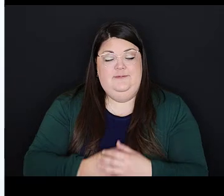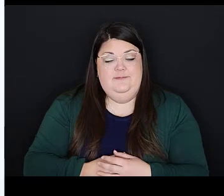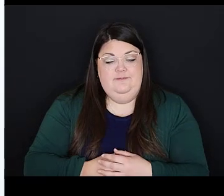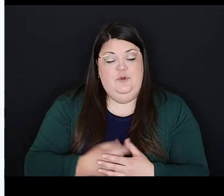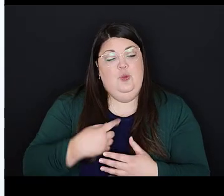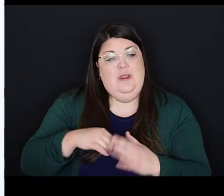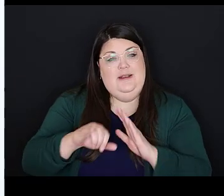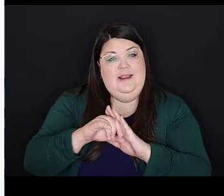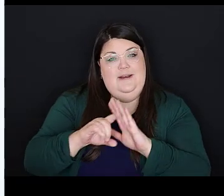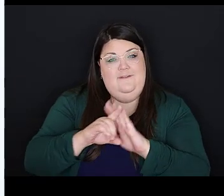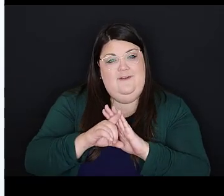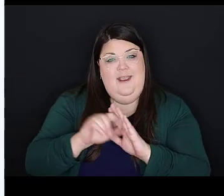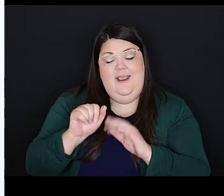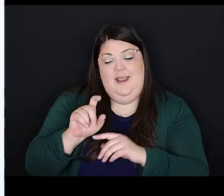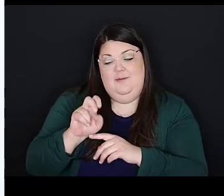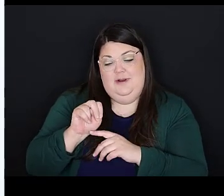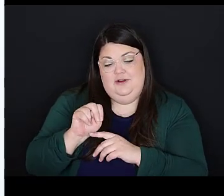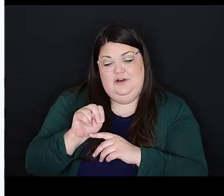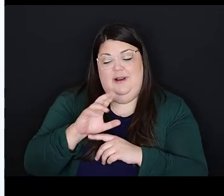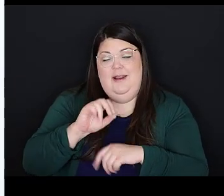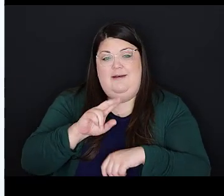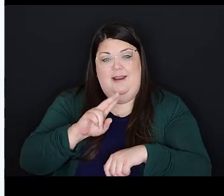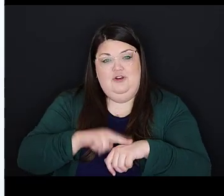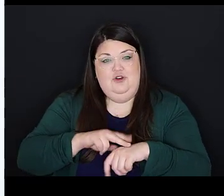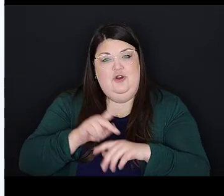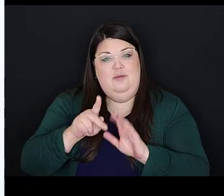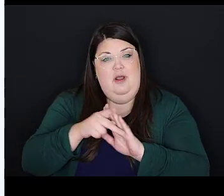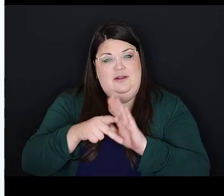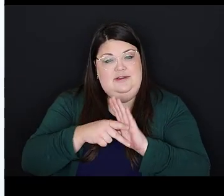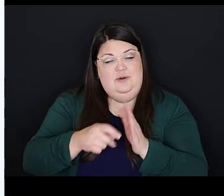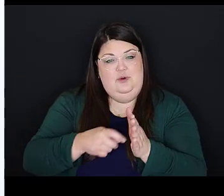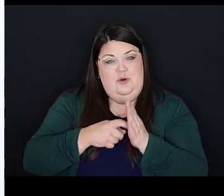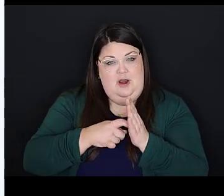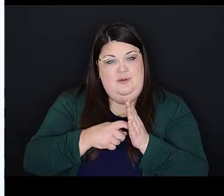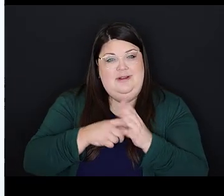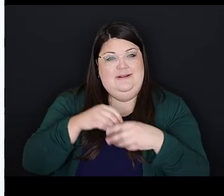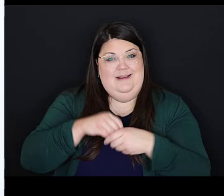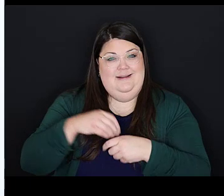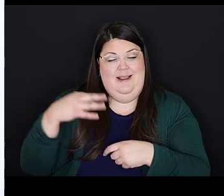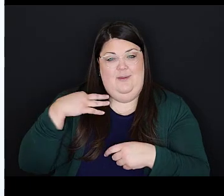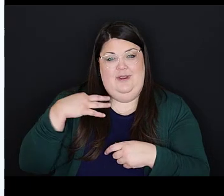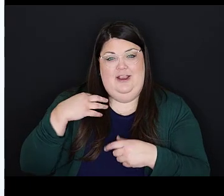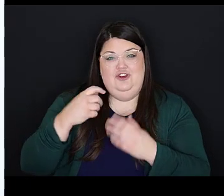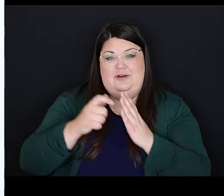identify administrative and national policy requirements in the application package and